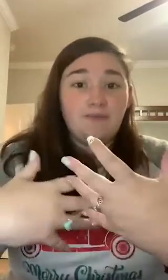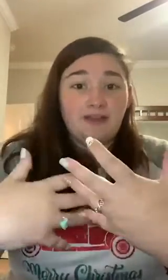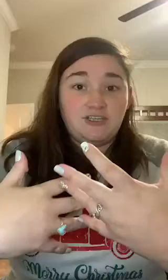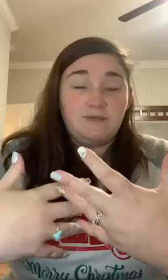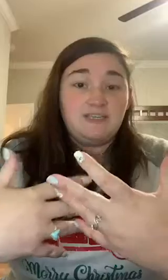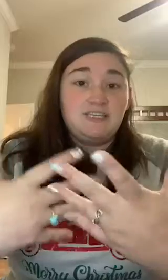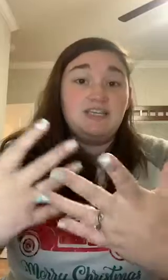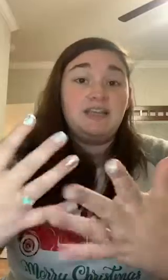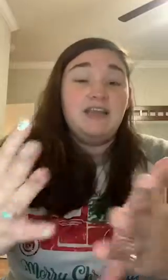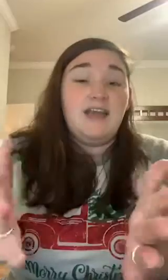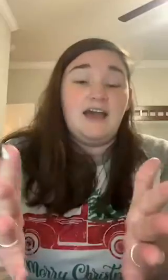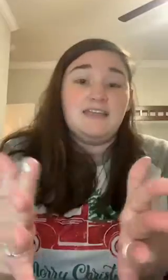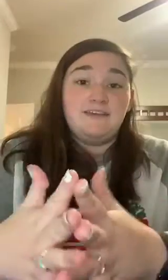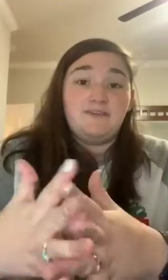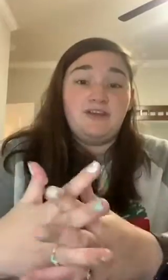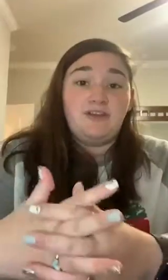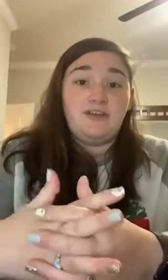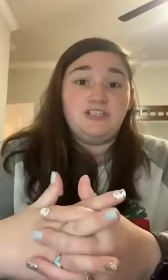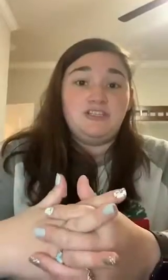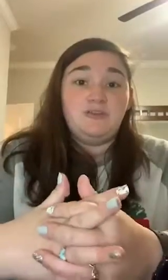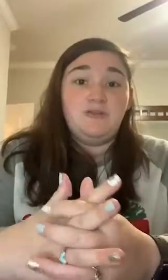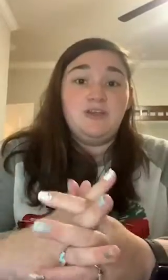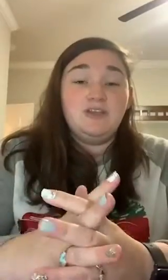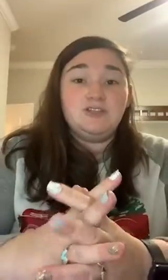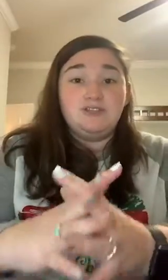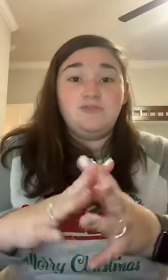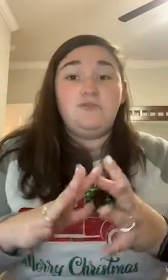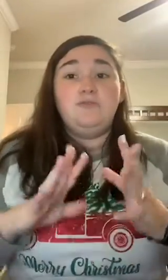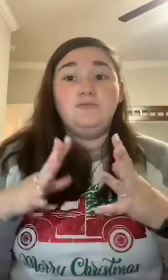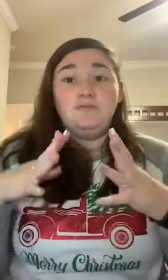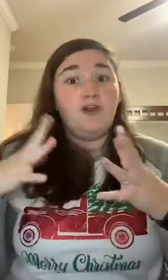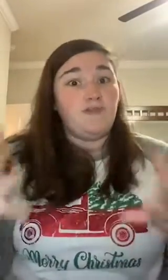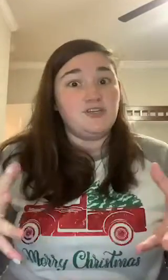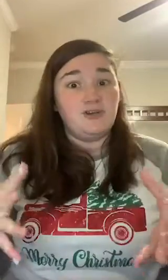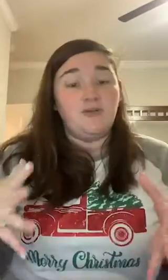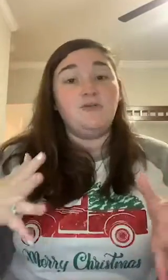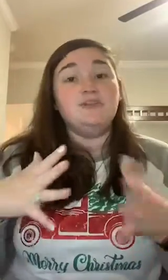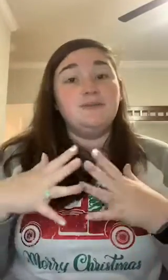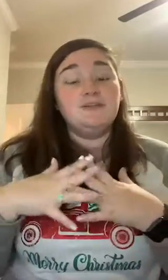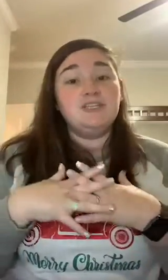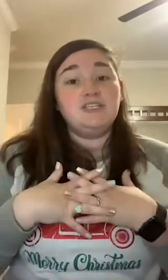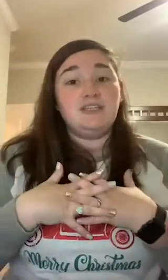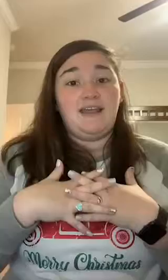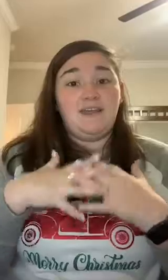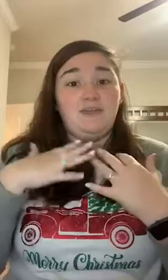interpretation i definitely encourage you to go find your own interpretation that you